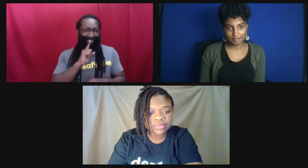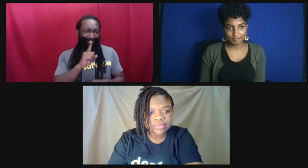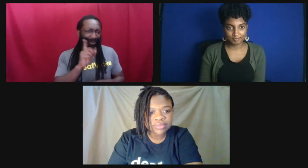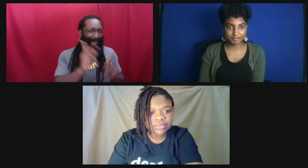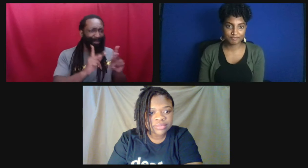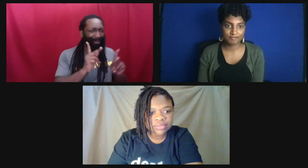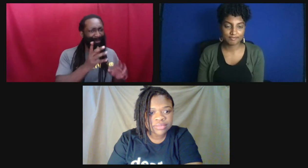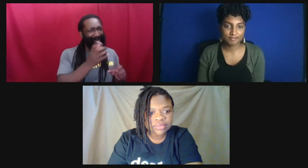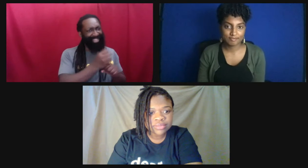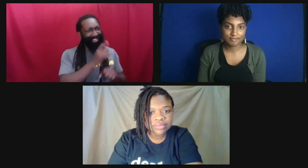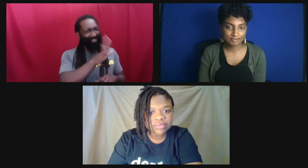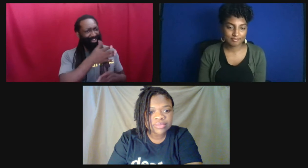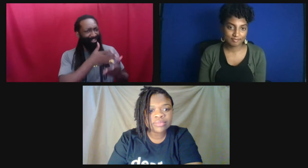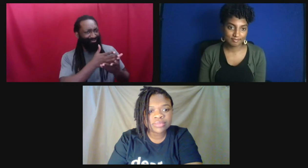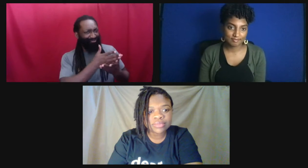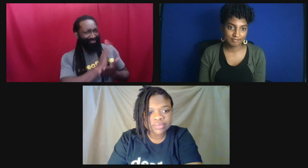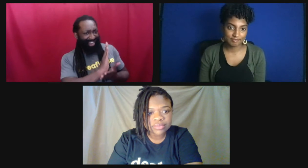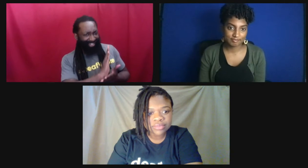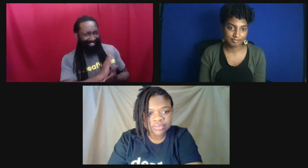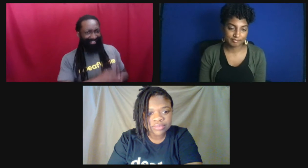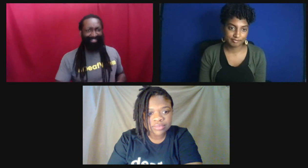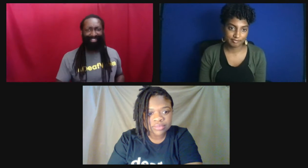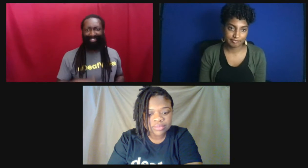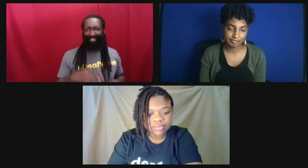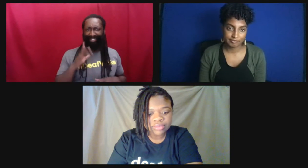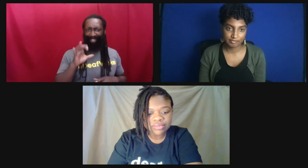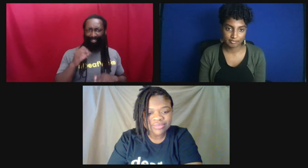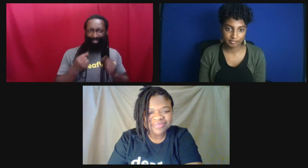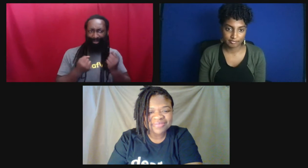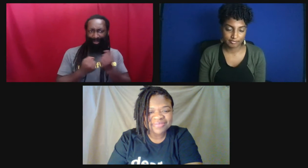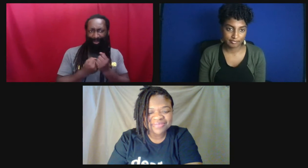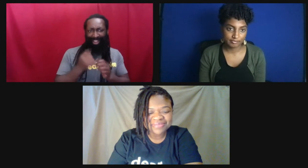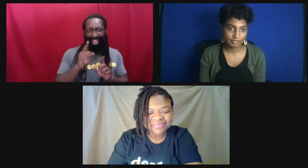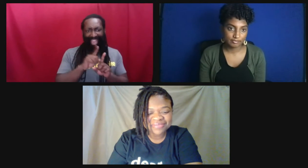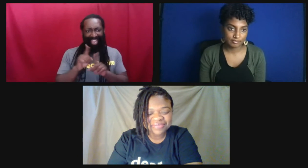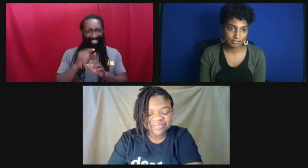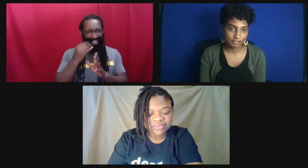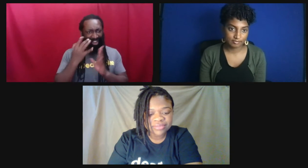You are working you know, making sure people understand